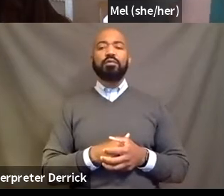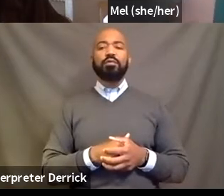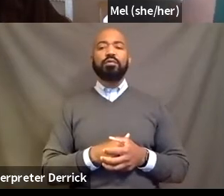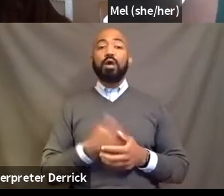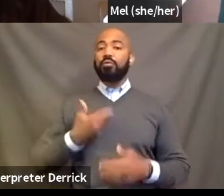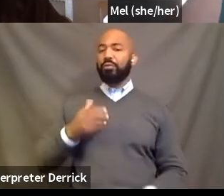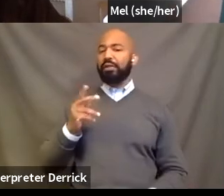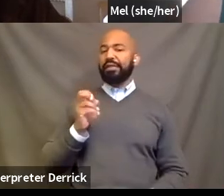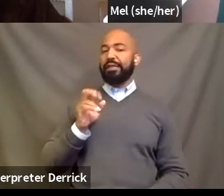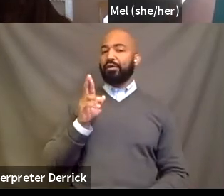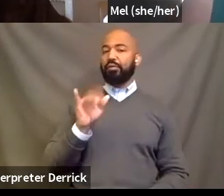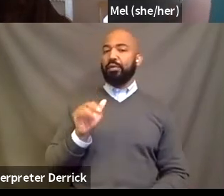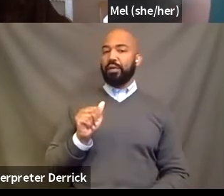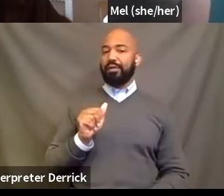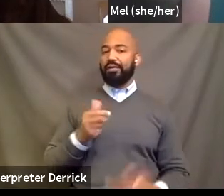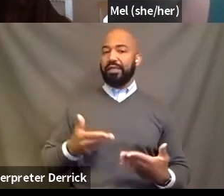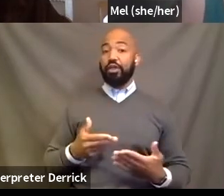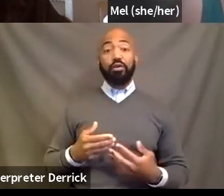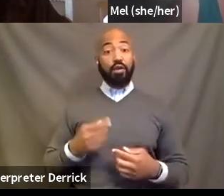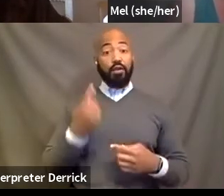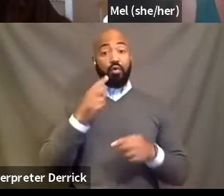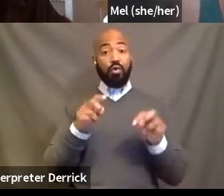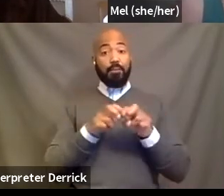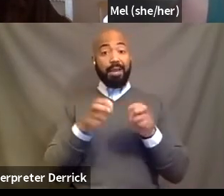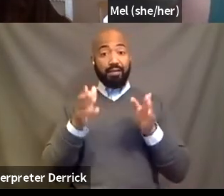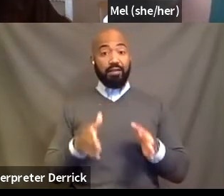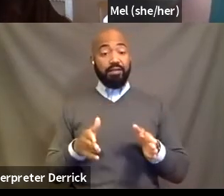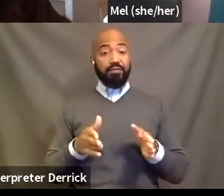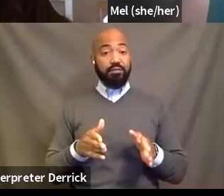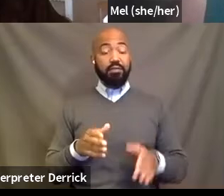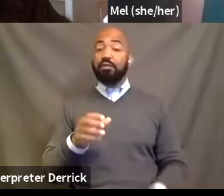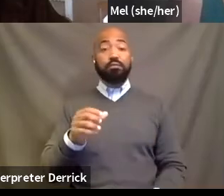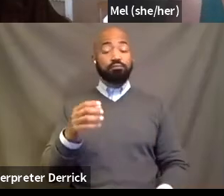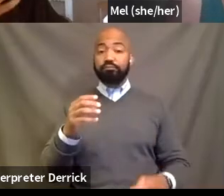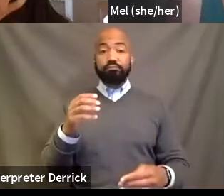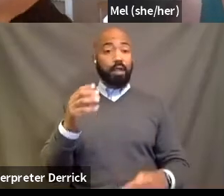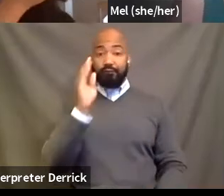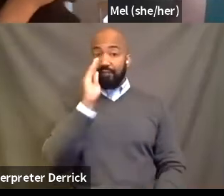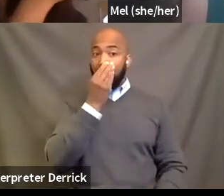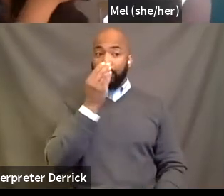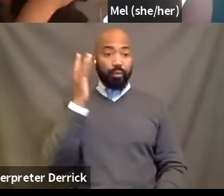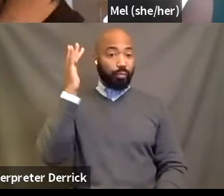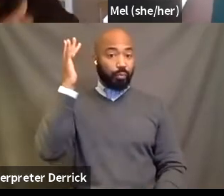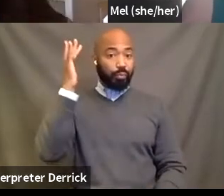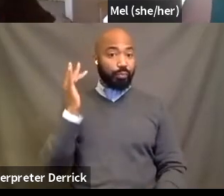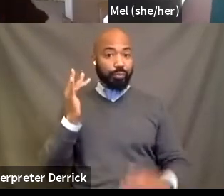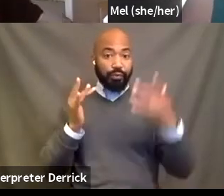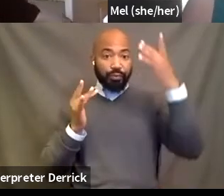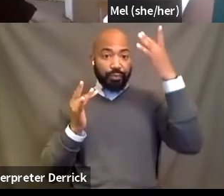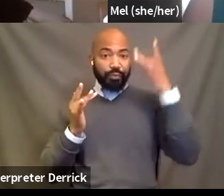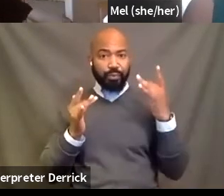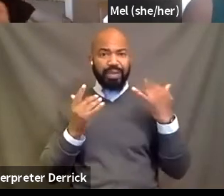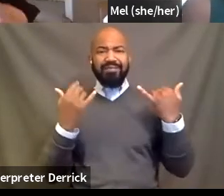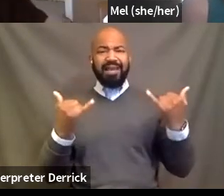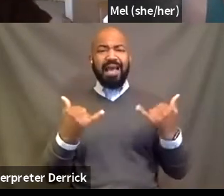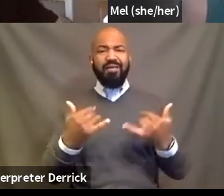Kirya Traber (she/her): And I I loved one of the language pieces of language I noticed X when you introduce yourself, you said soft presenting which I haven't heard before.